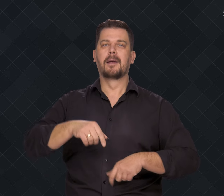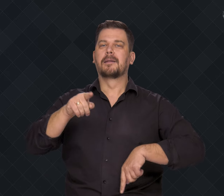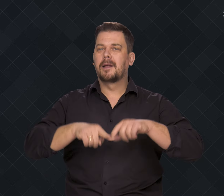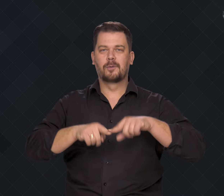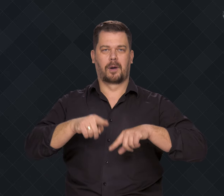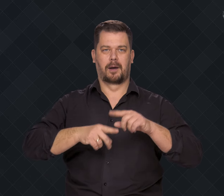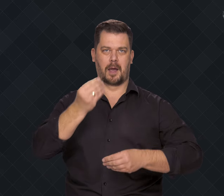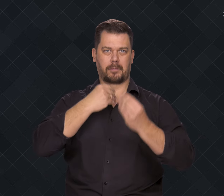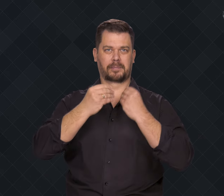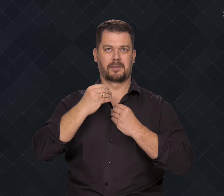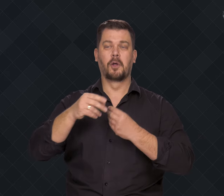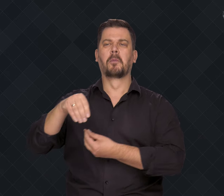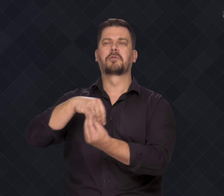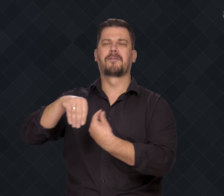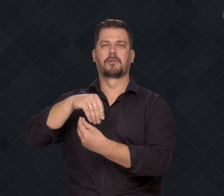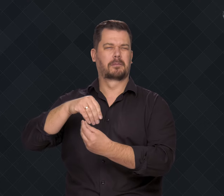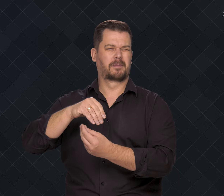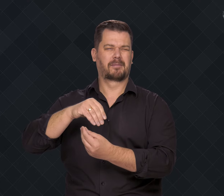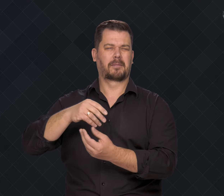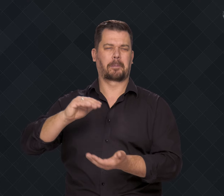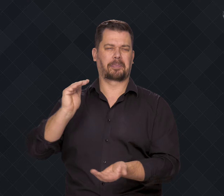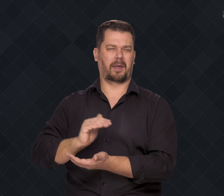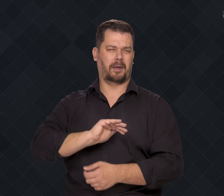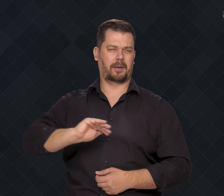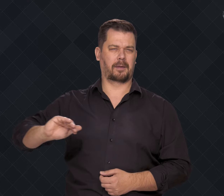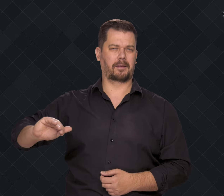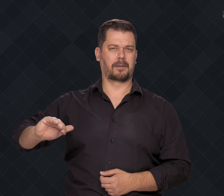Natural products, as minimally processed as possible.